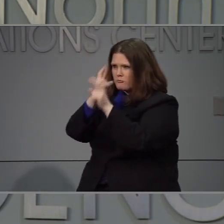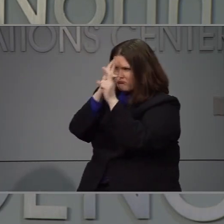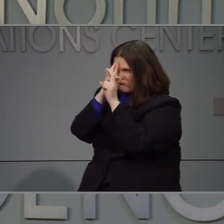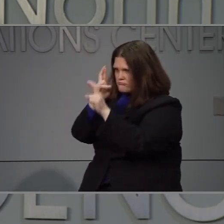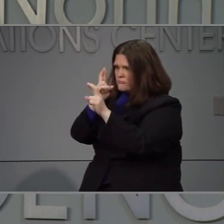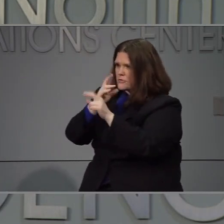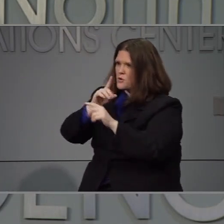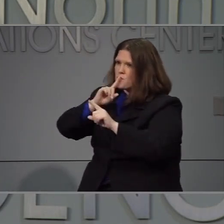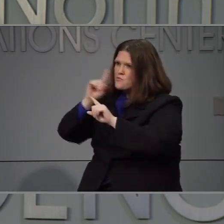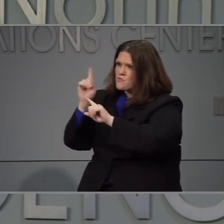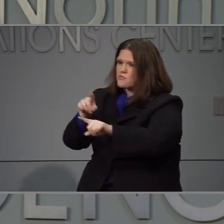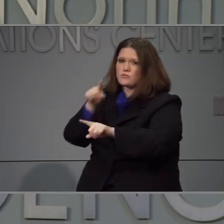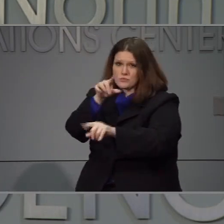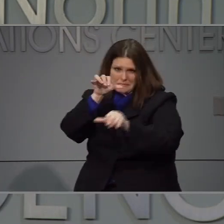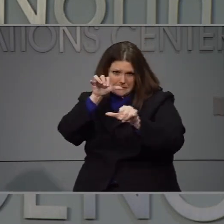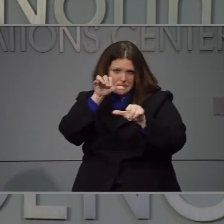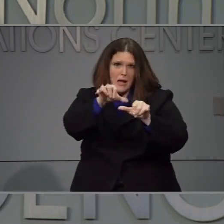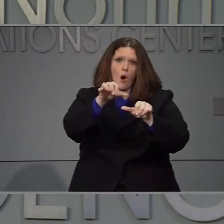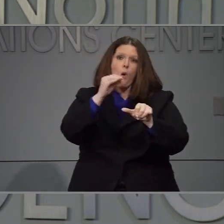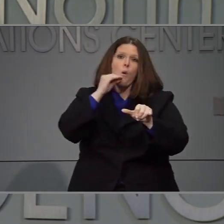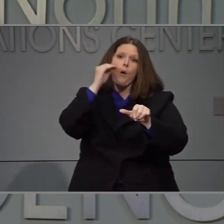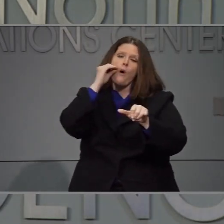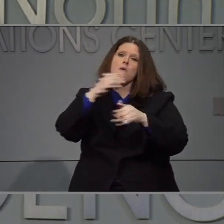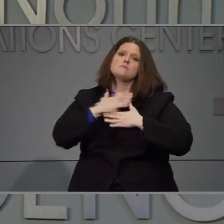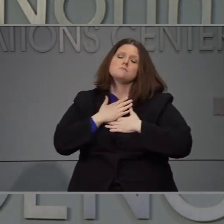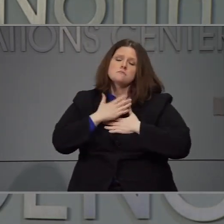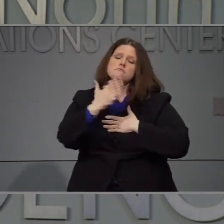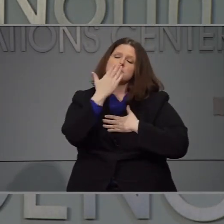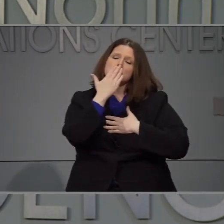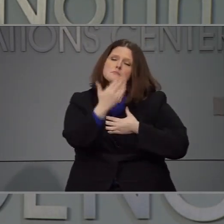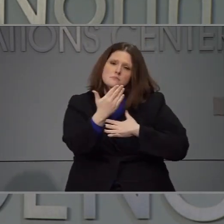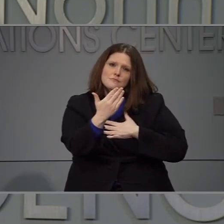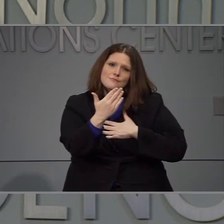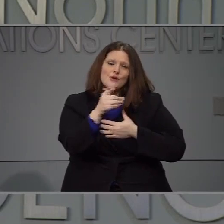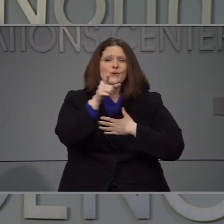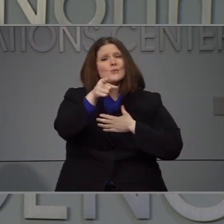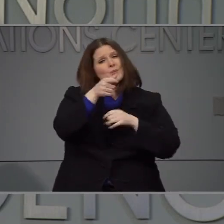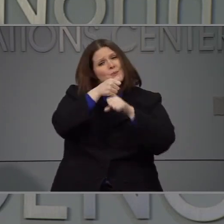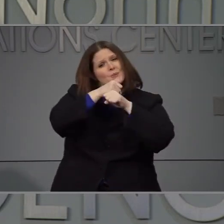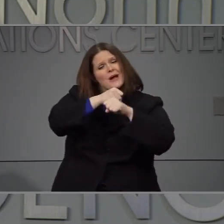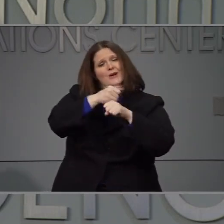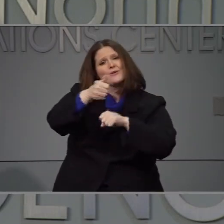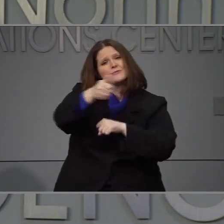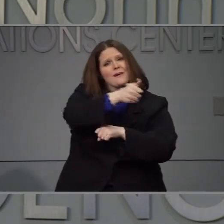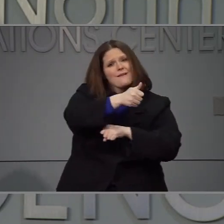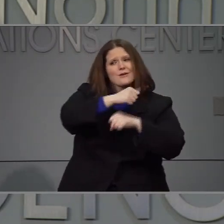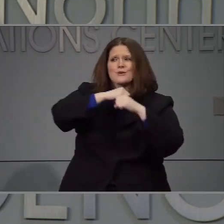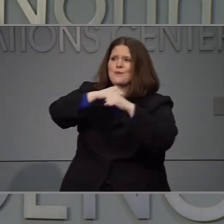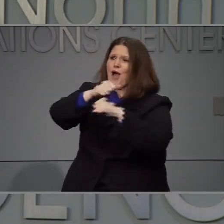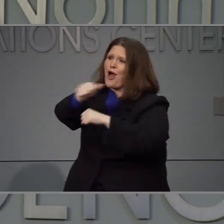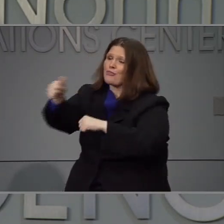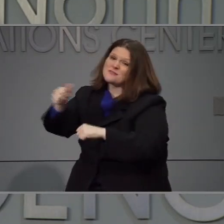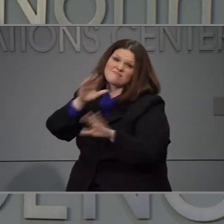I APPRECIATE EVERYONE WHO IS TAKING THIS SERIOUSLY. AND